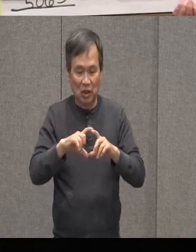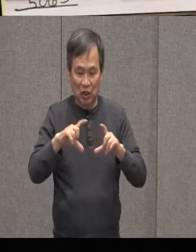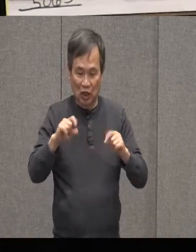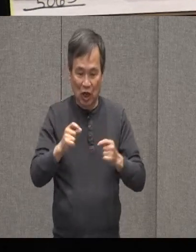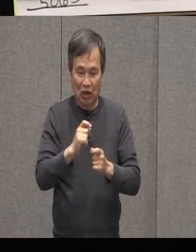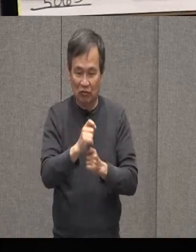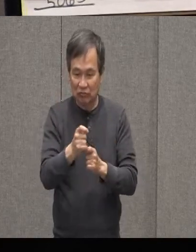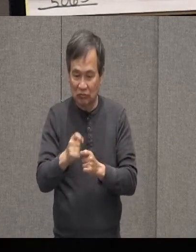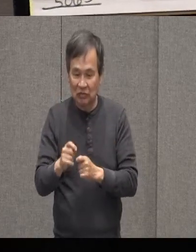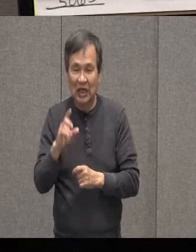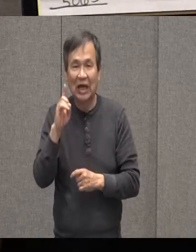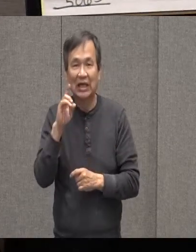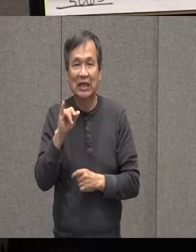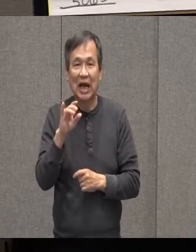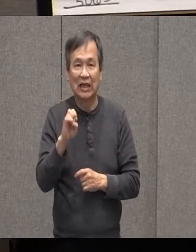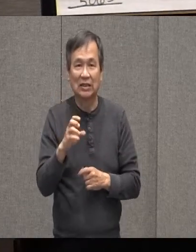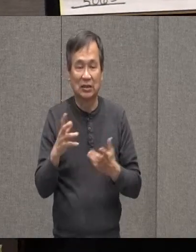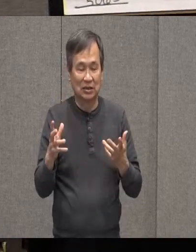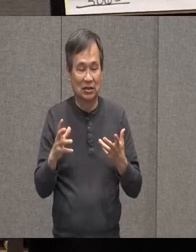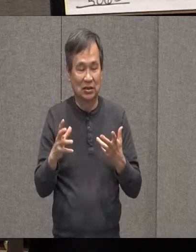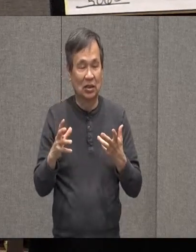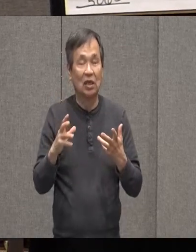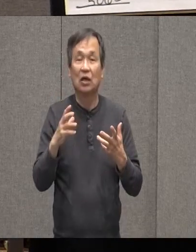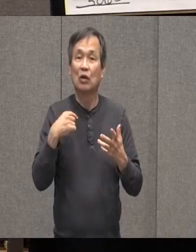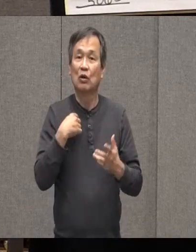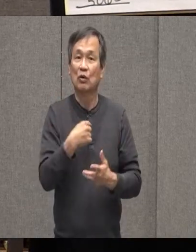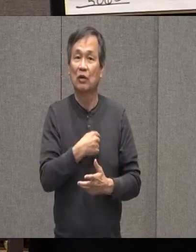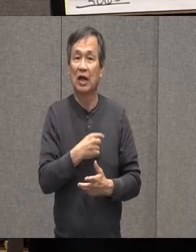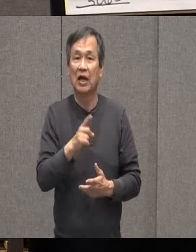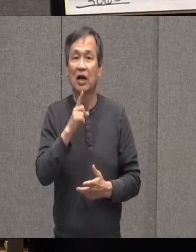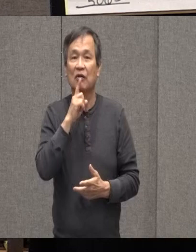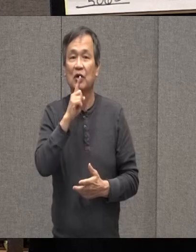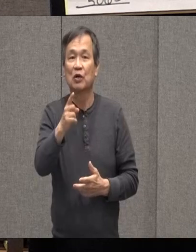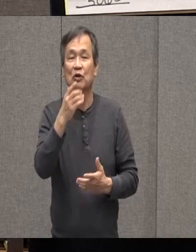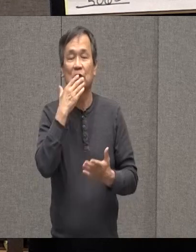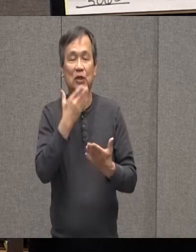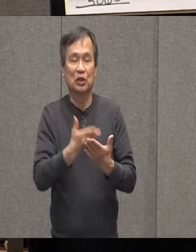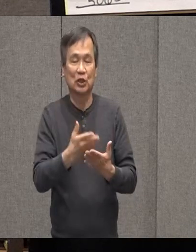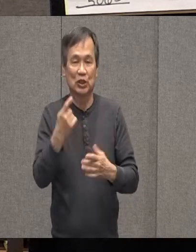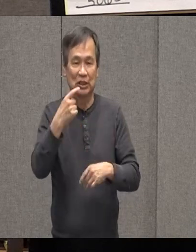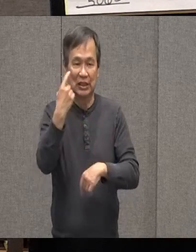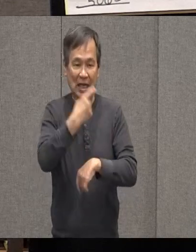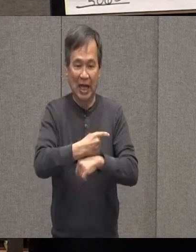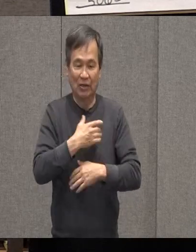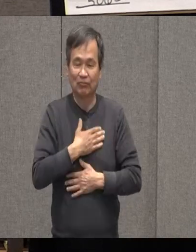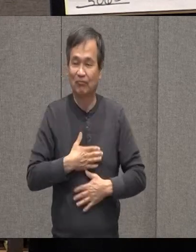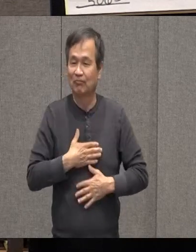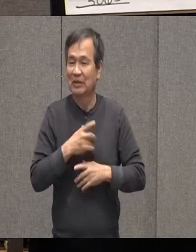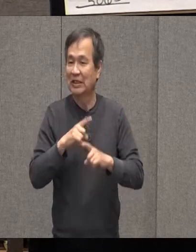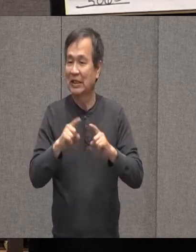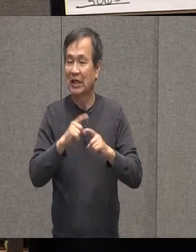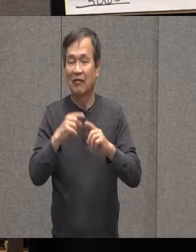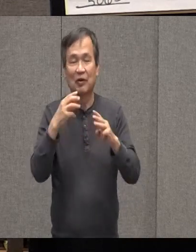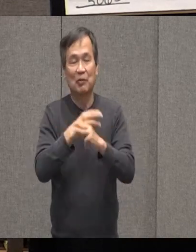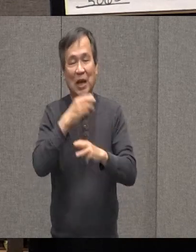and you need something to mark your spot. But we've had a really great day doing lots of fun with lots of different math concepts. today.